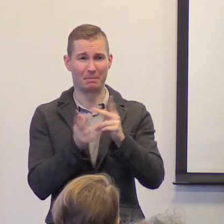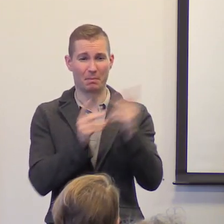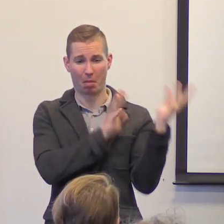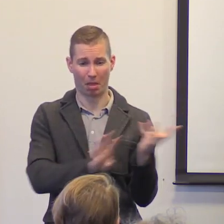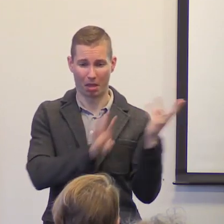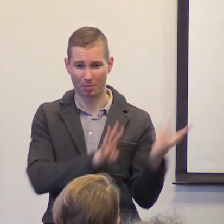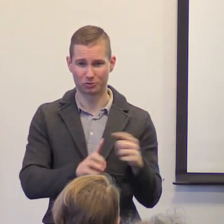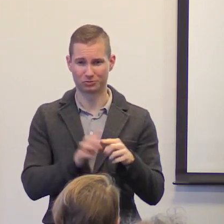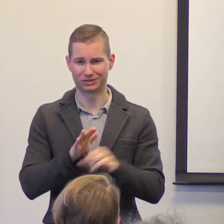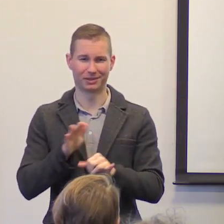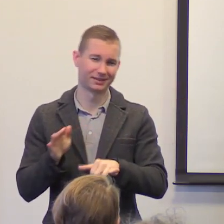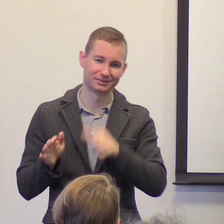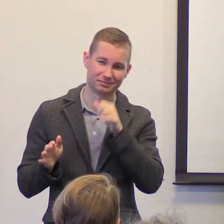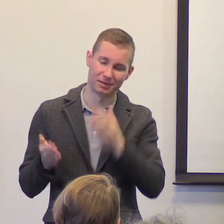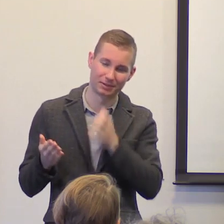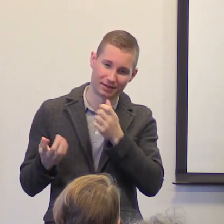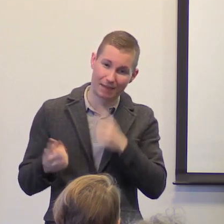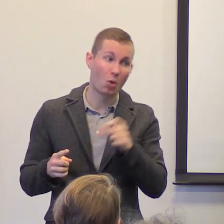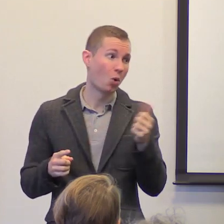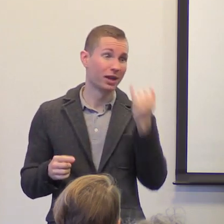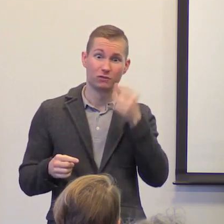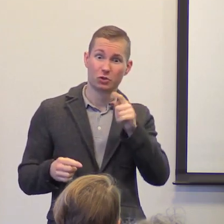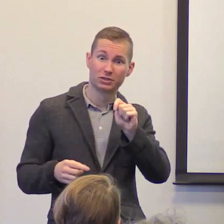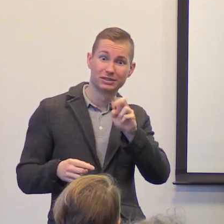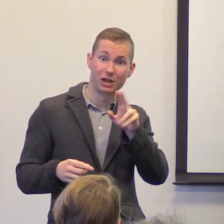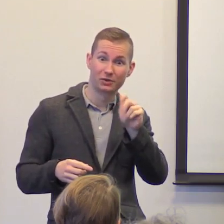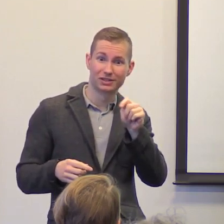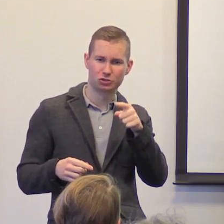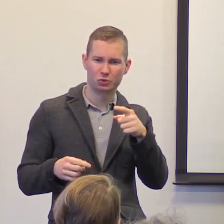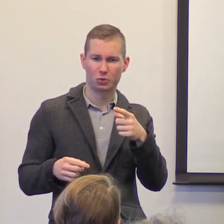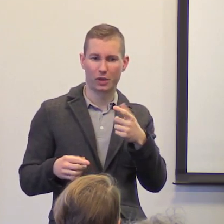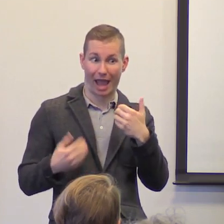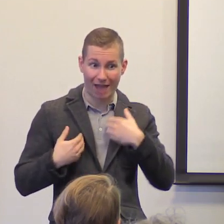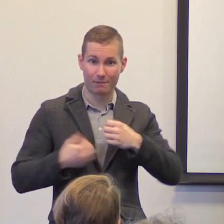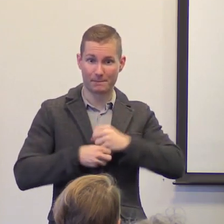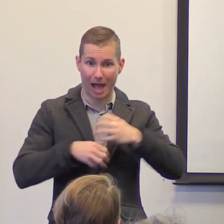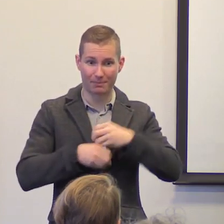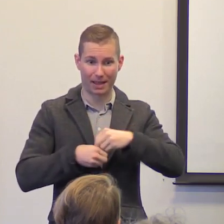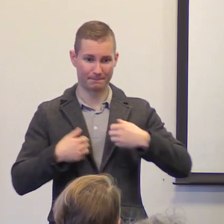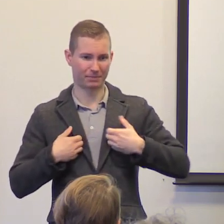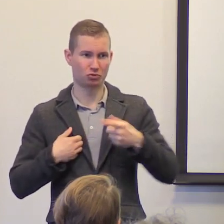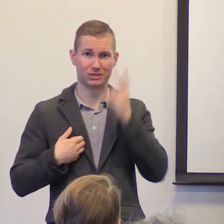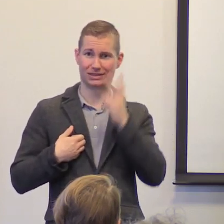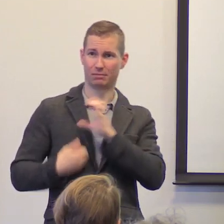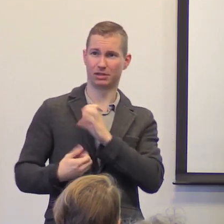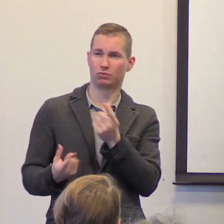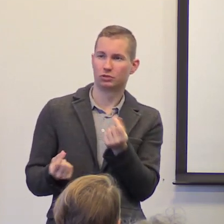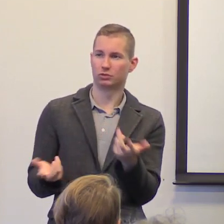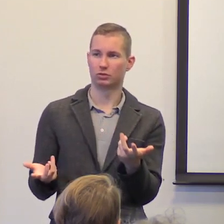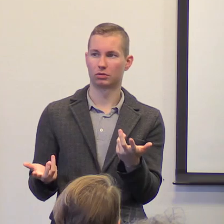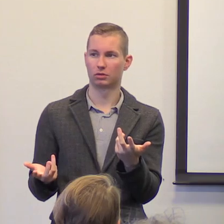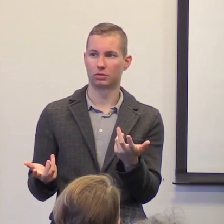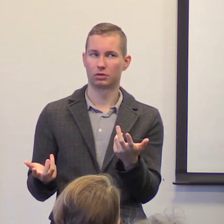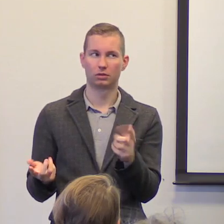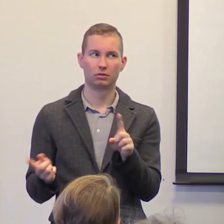Plus if you are a terrorist going into the subway with a bomb in your backpack and you see the NYPD there, what do you do? You go in a different entrance.